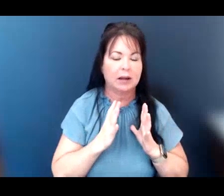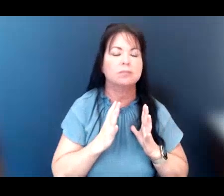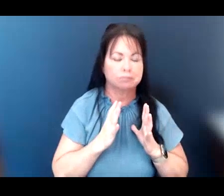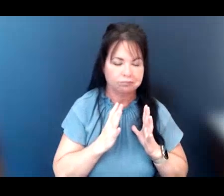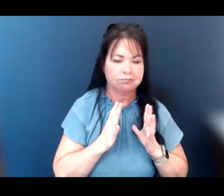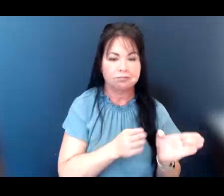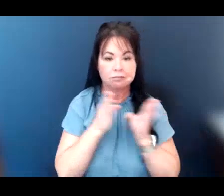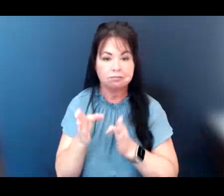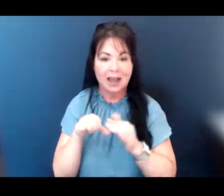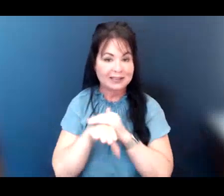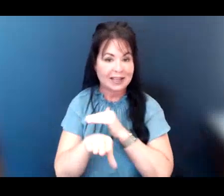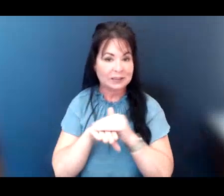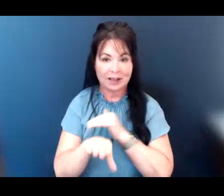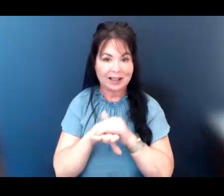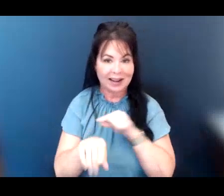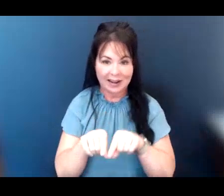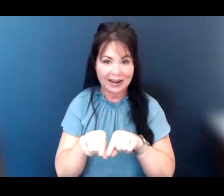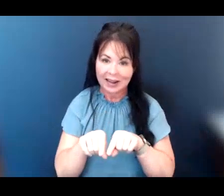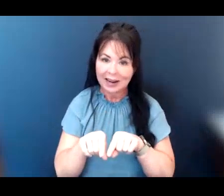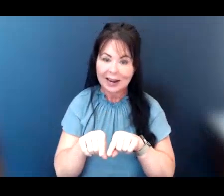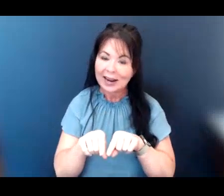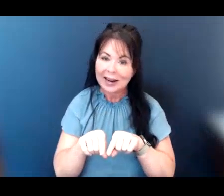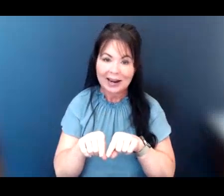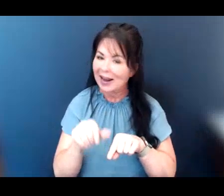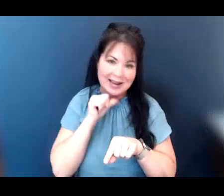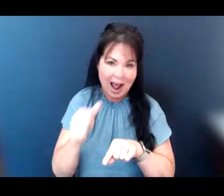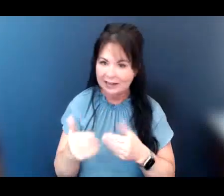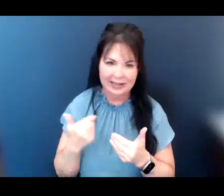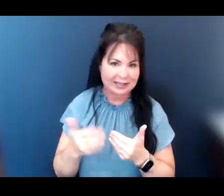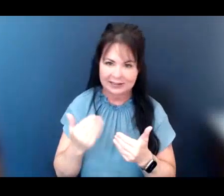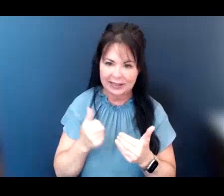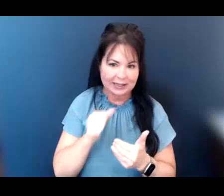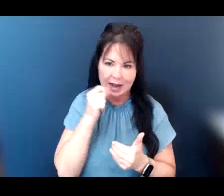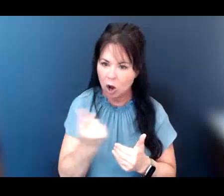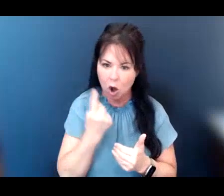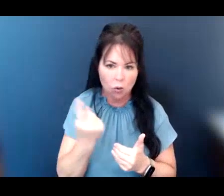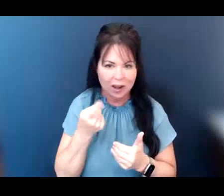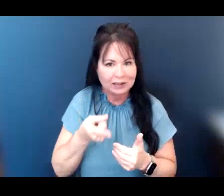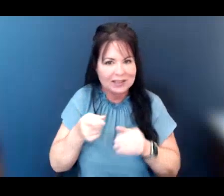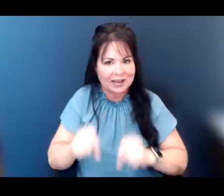are not low-hanging fruit. They can be really complex and difficult to deal with.